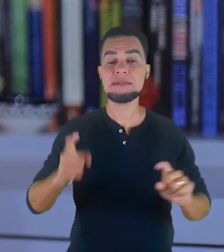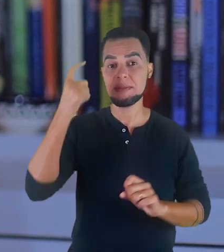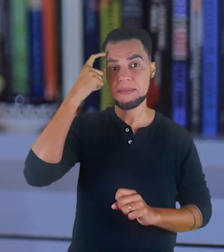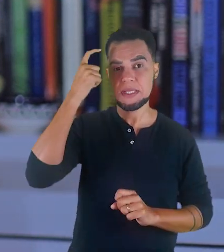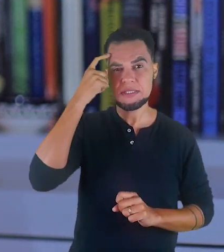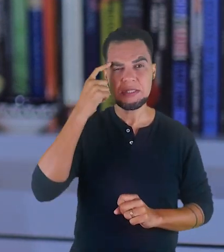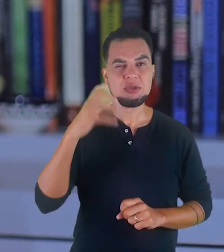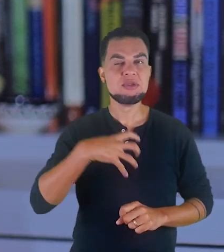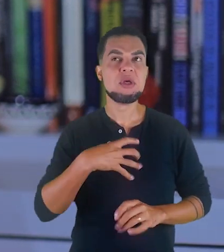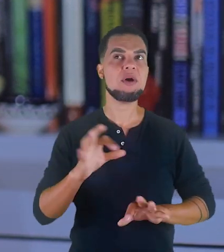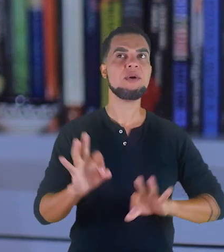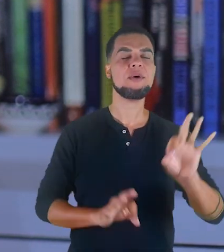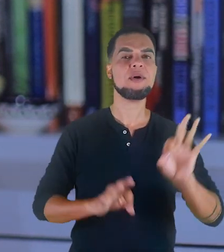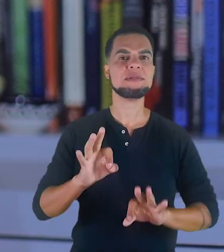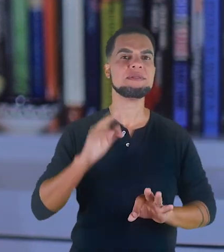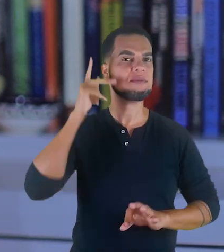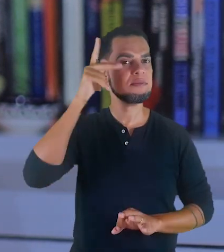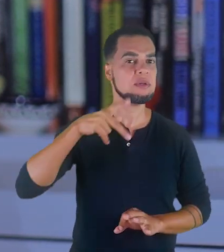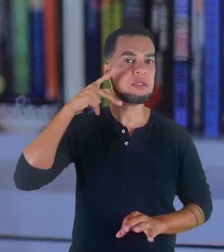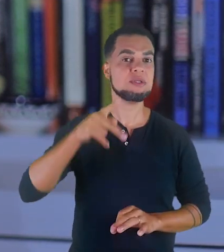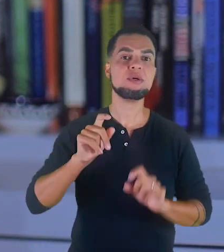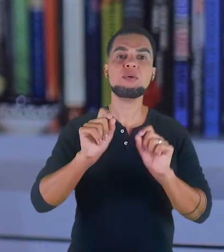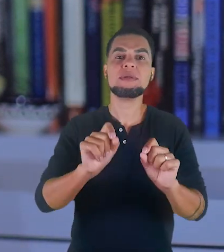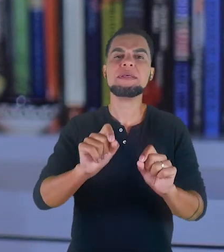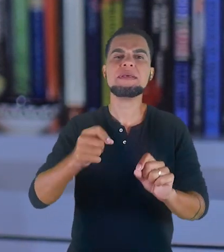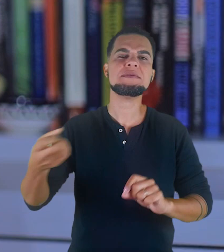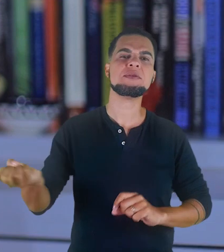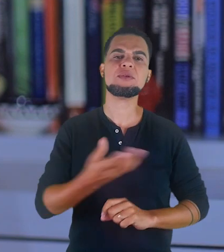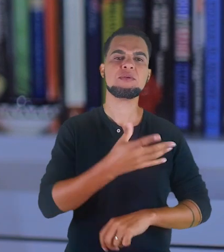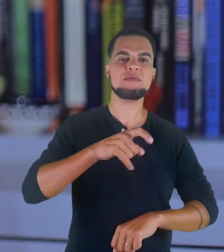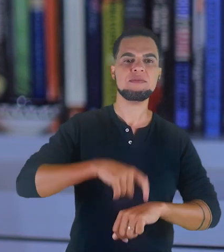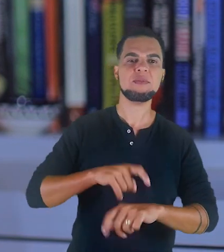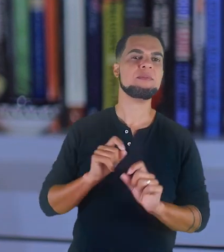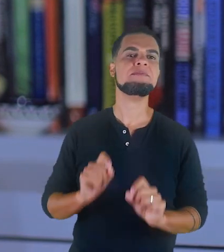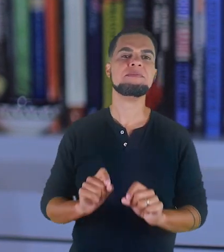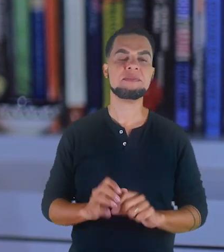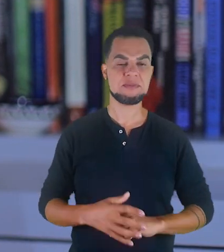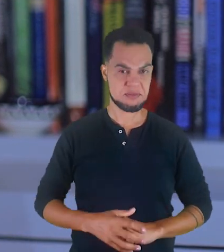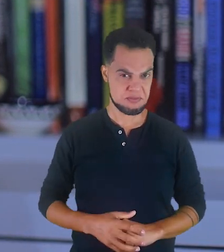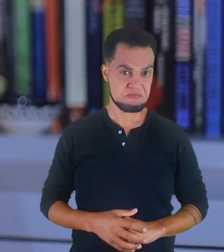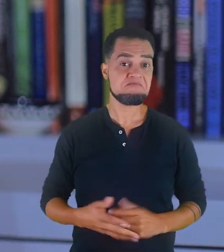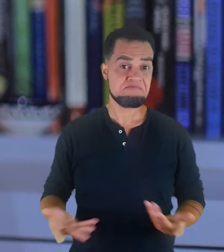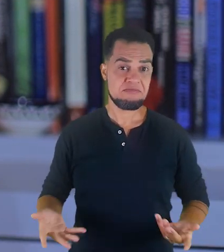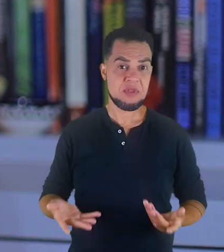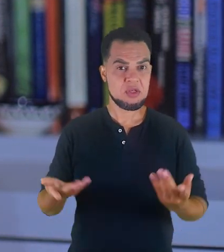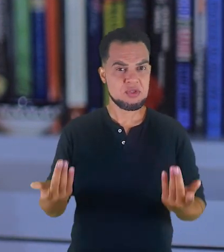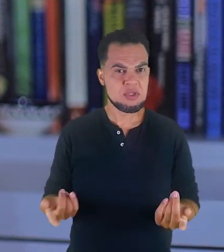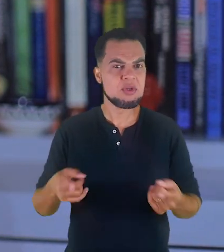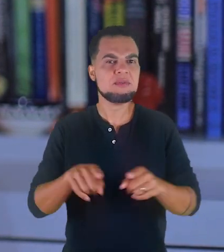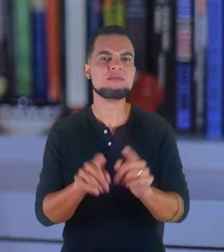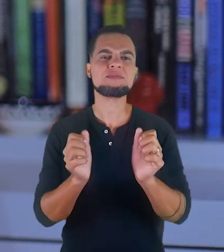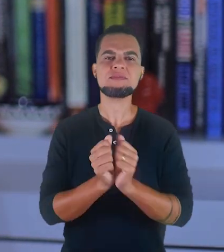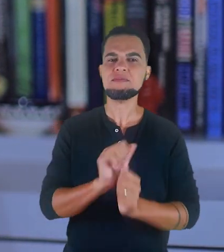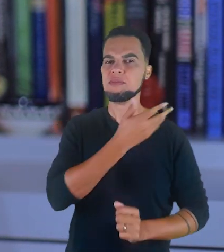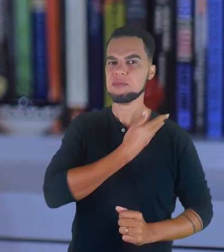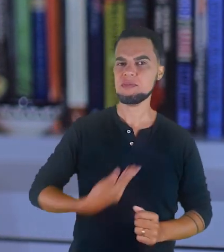but we also have to think, in the sense of political organizations, what this new moment of working together with the Lula administration,